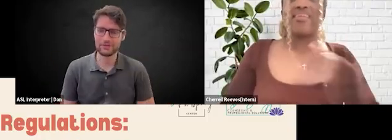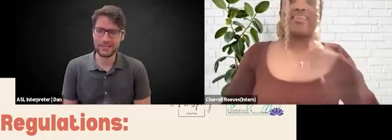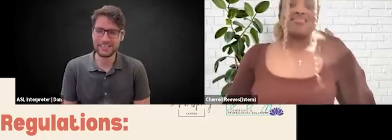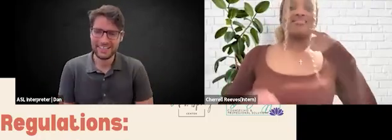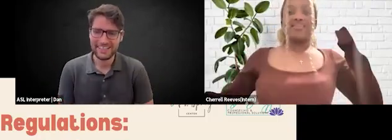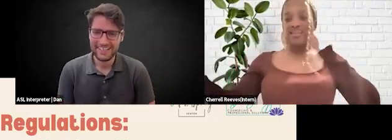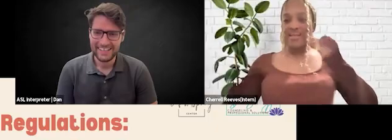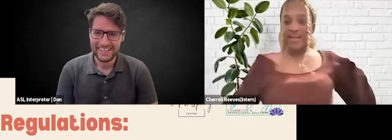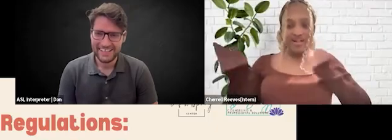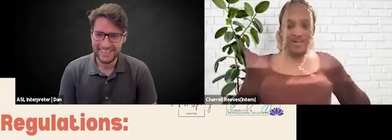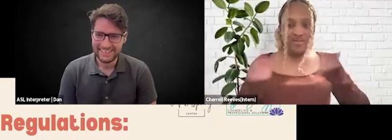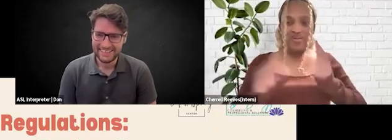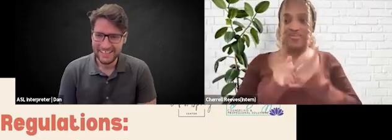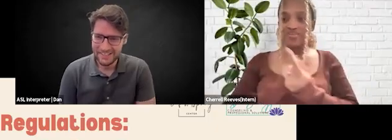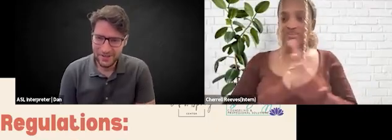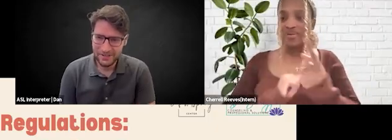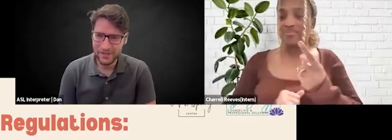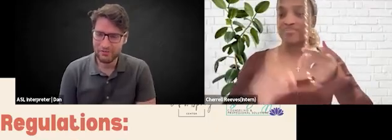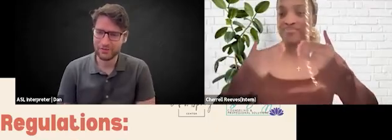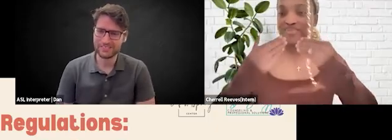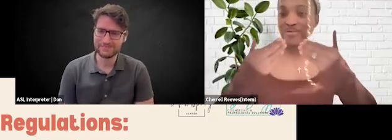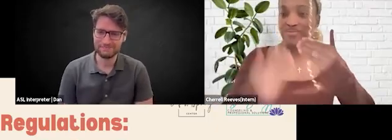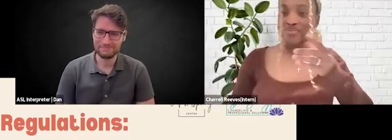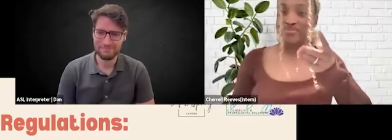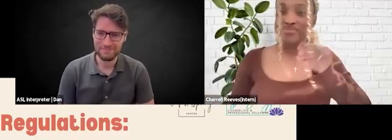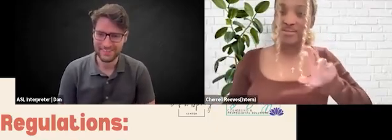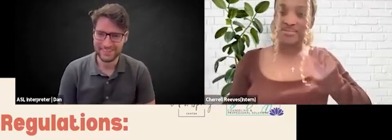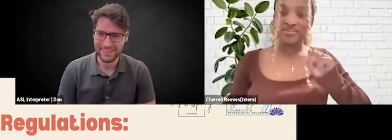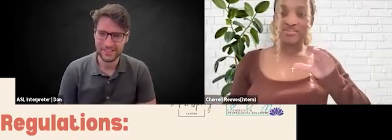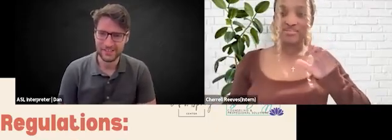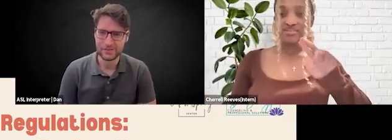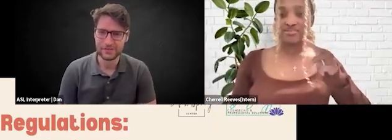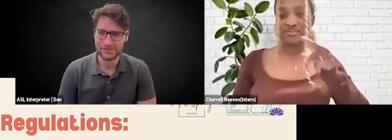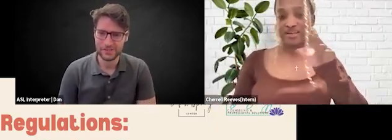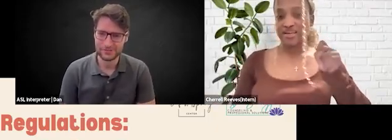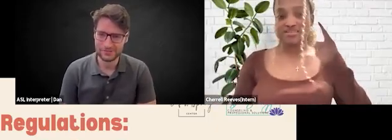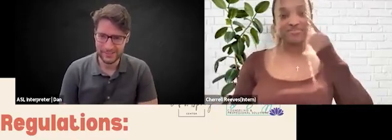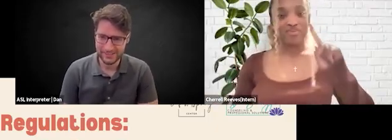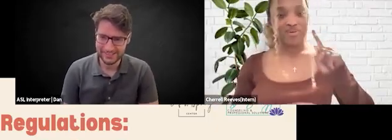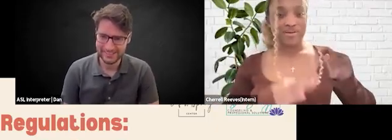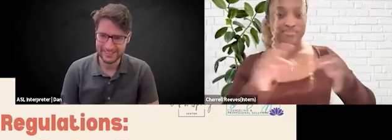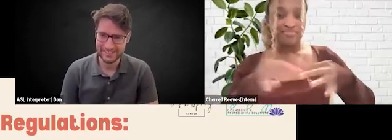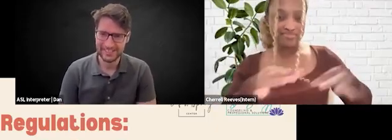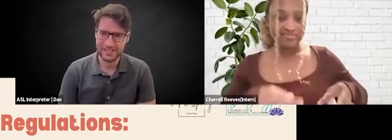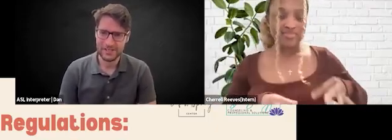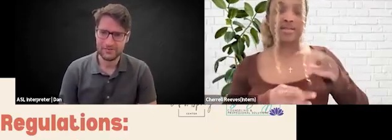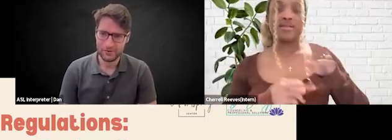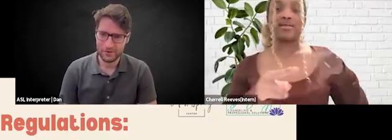[Interpreter for Cherrell] Okay, great. Hello. Hello, everyone. Thank you, Dr. Scruggs,